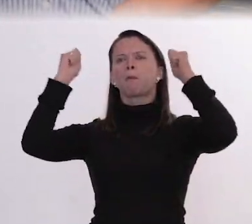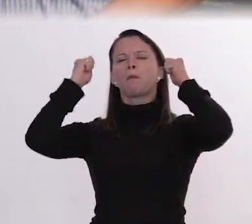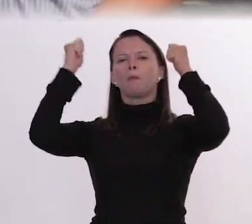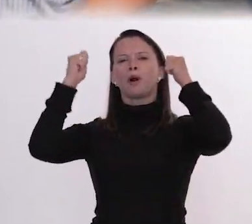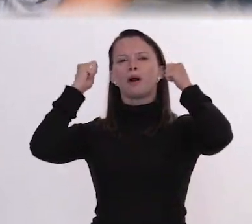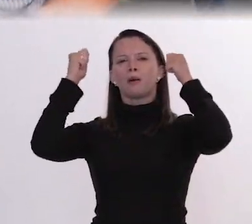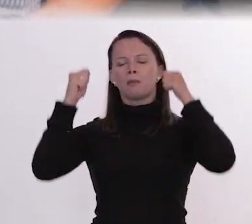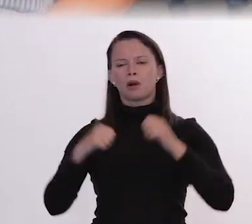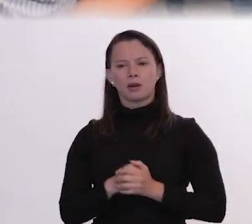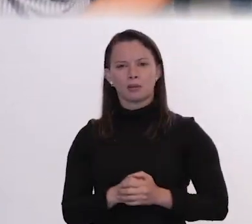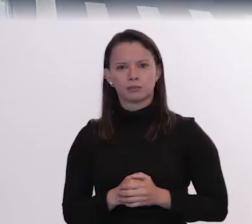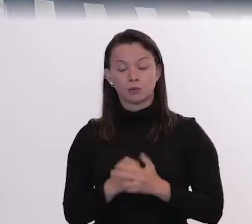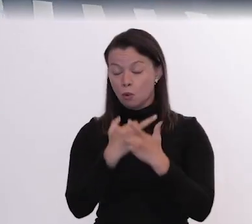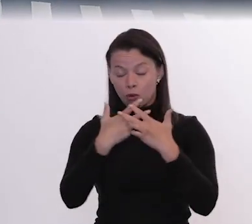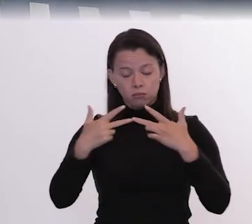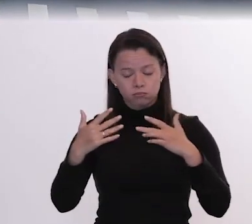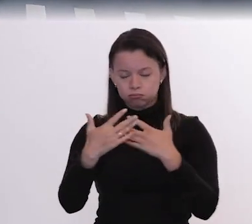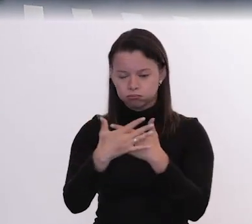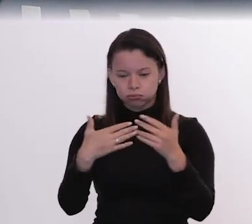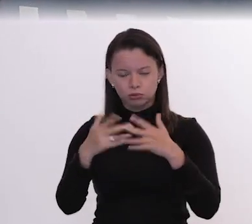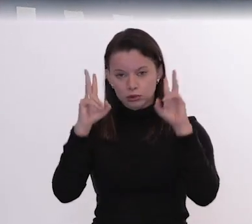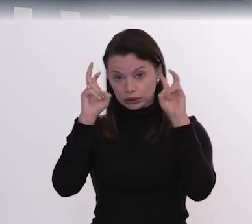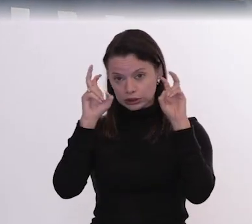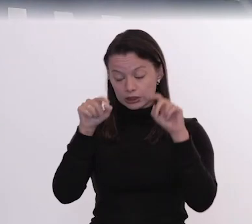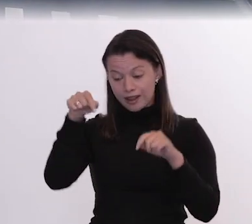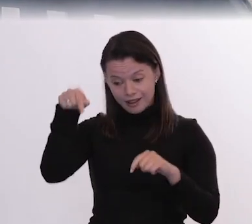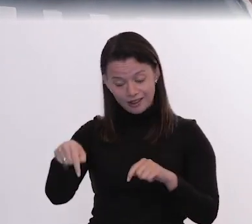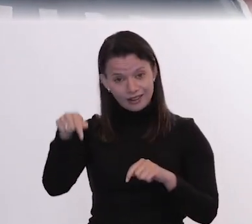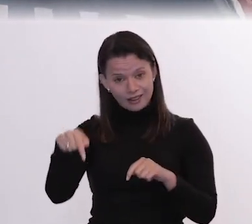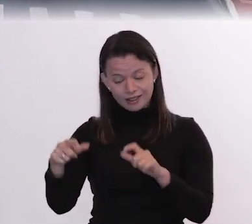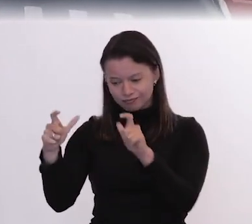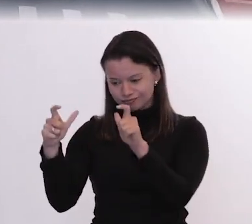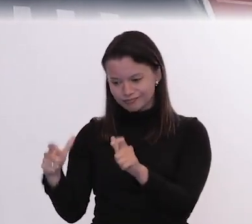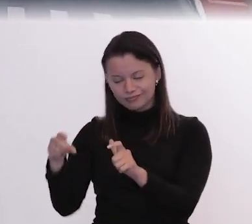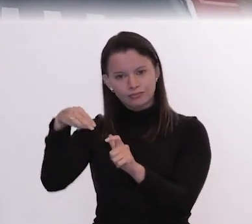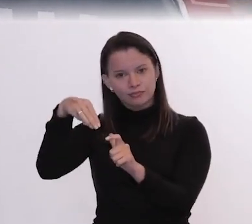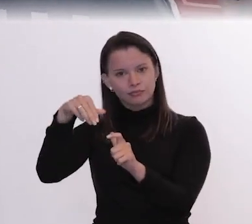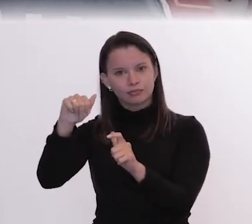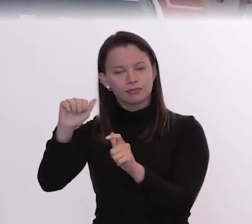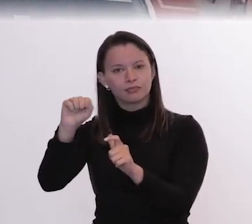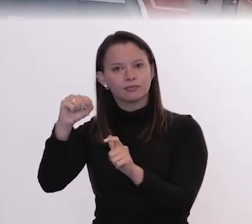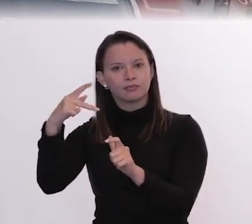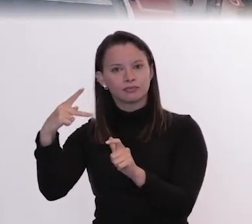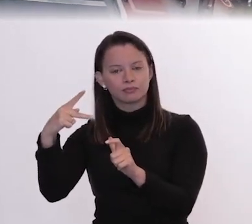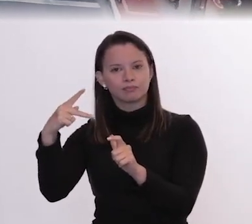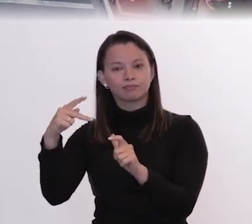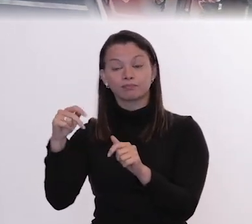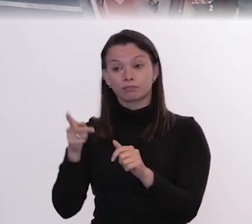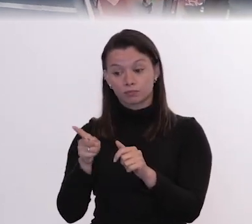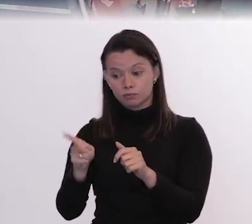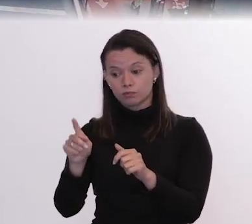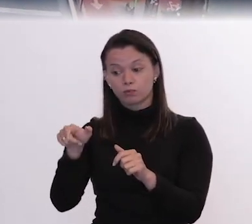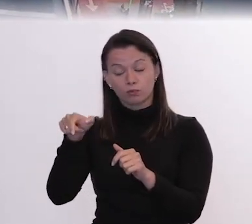it is in this space here, that was preserved, thanks to the vision and clairvoyance of Lina Bo Bardi,